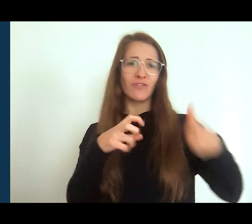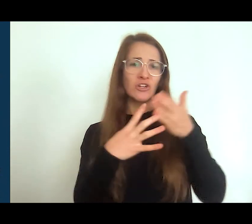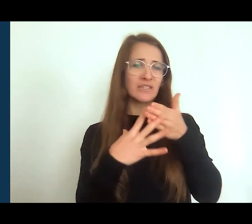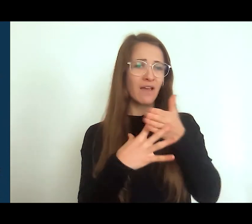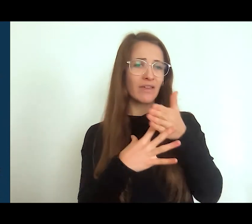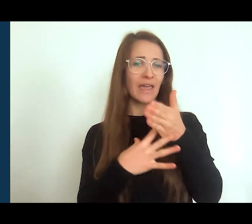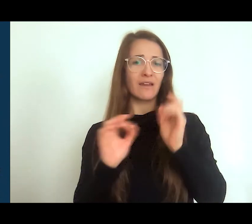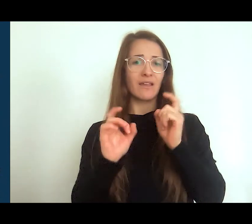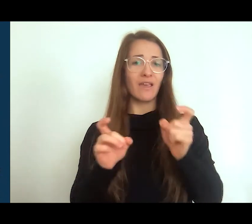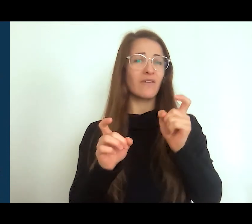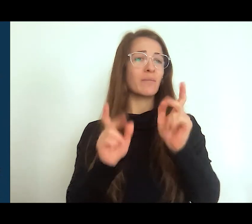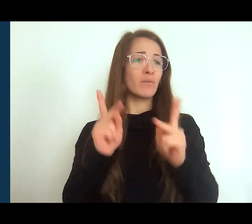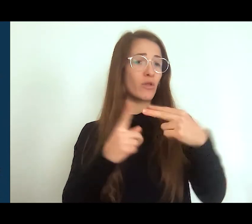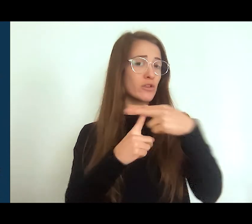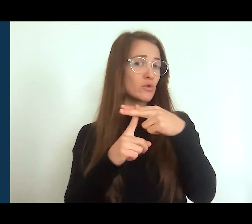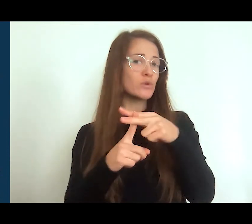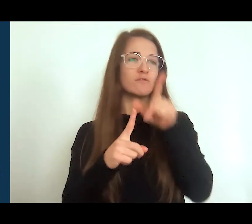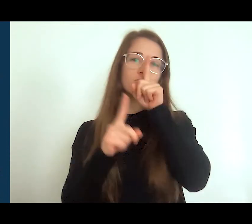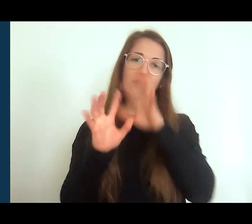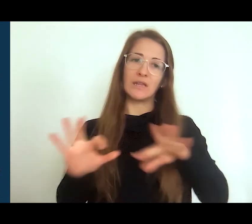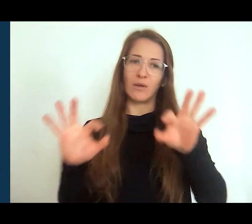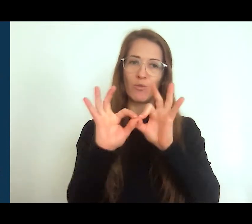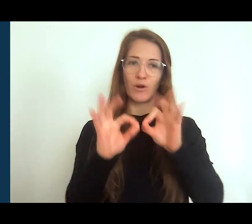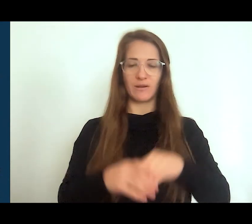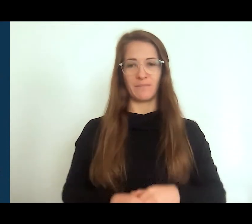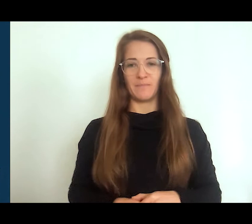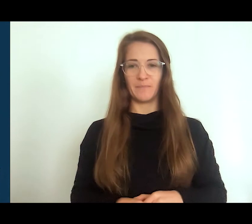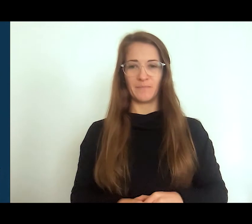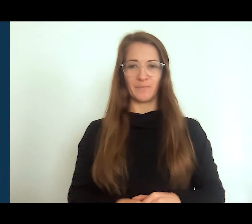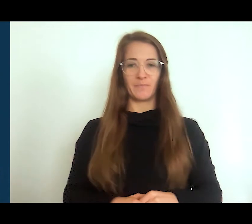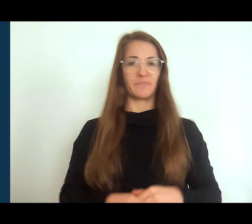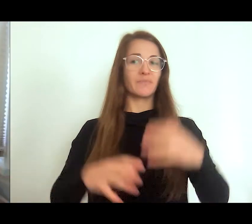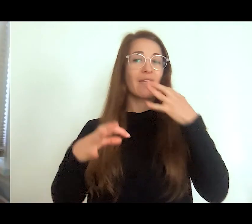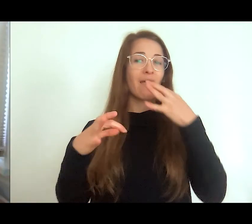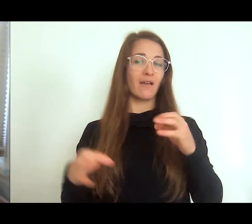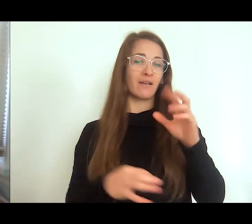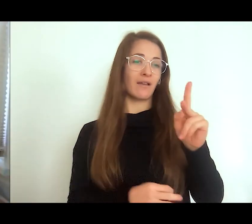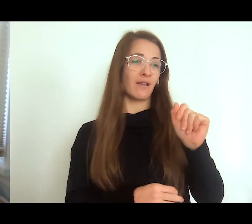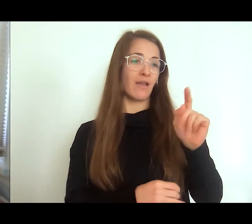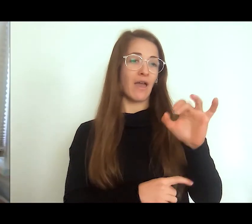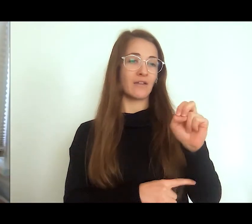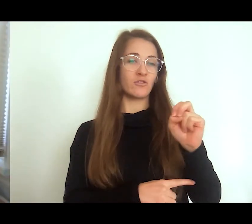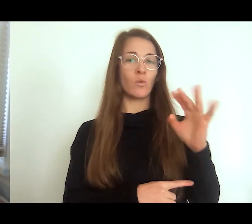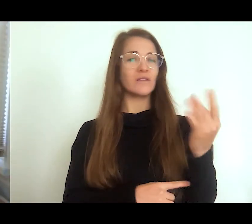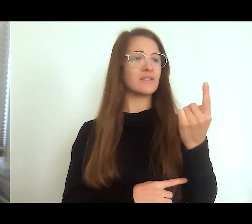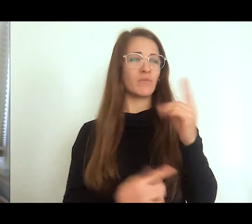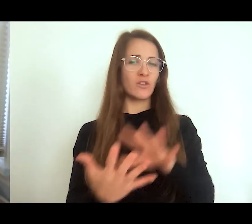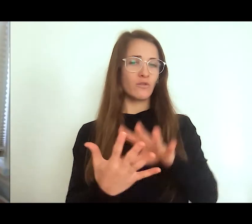THE PROBLEM ON MY OWN. SOMETIMES THE SYSTEM IS HARD TO NAVIGATE AND GIVING THEM THE TOOLS IS SO IMPORTANT.